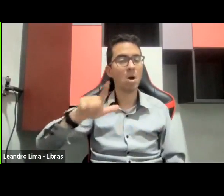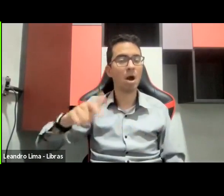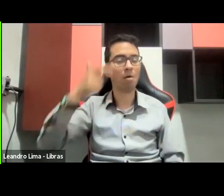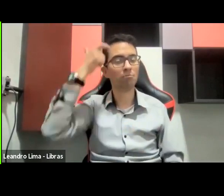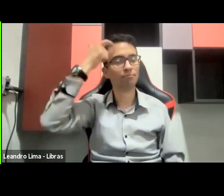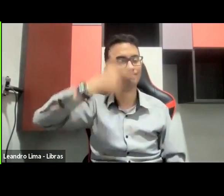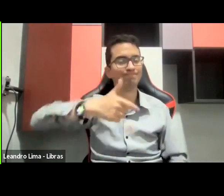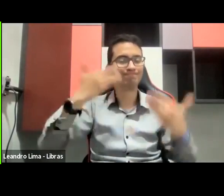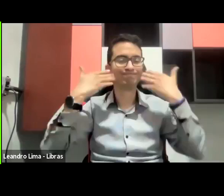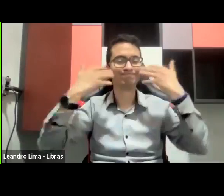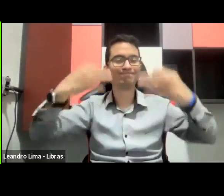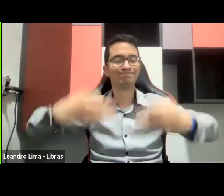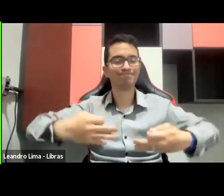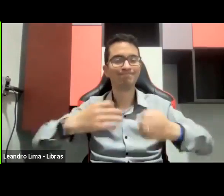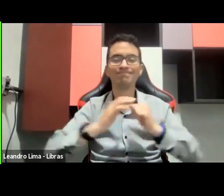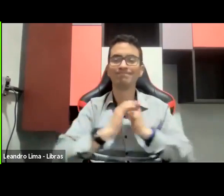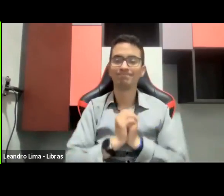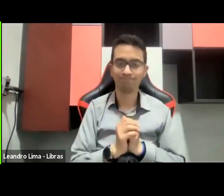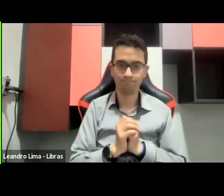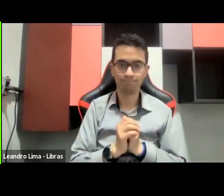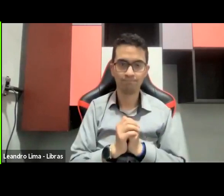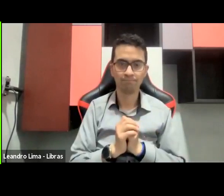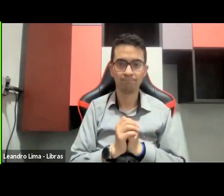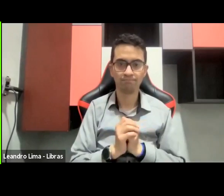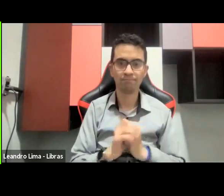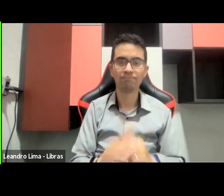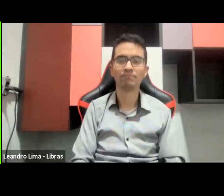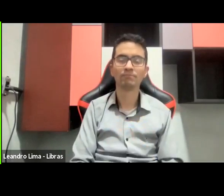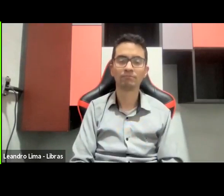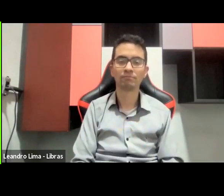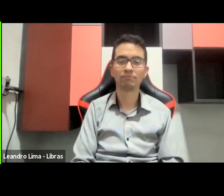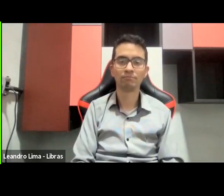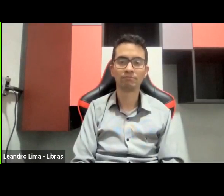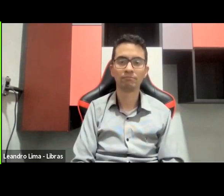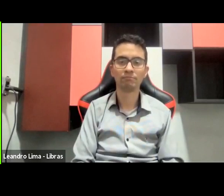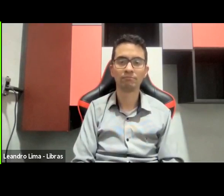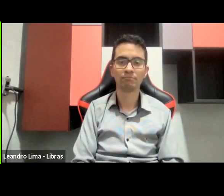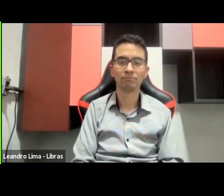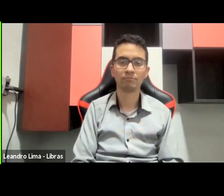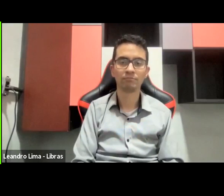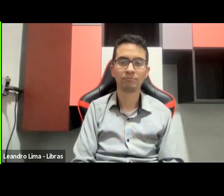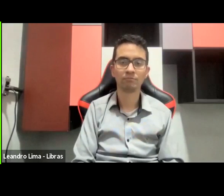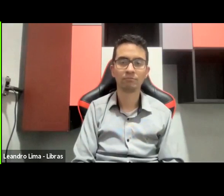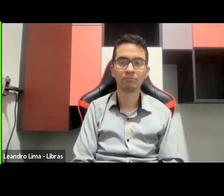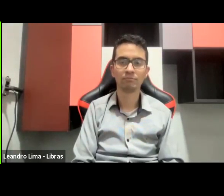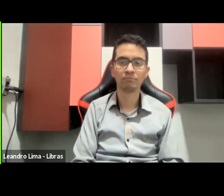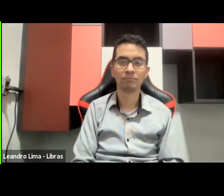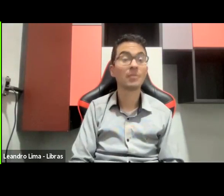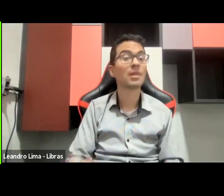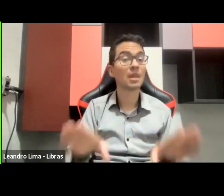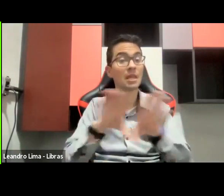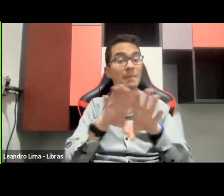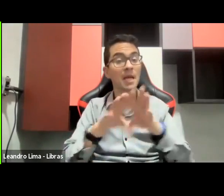And this, of course you know look And this, of course you know look at organizations like. middle medical doctors were doctors without Borders.